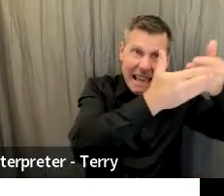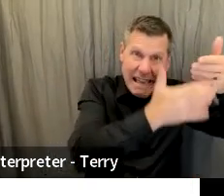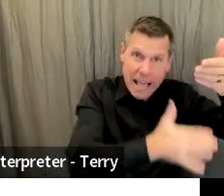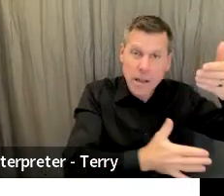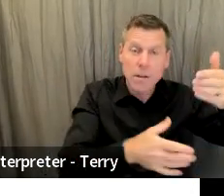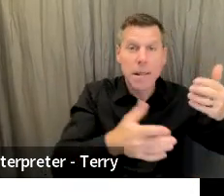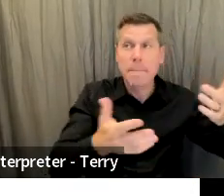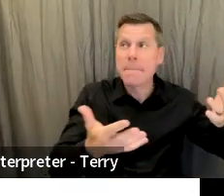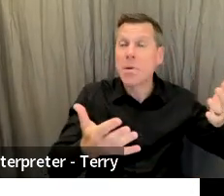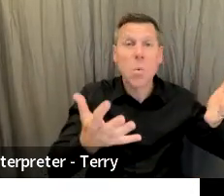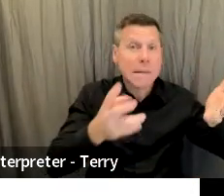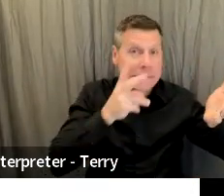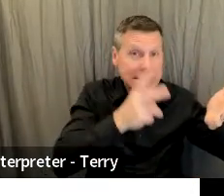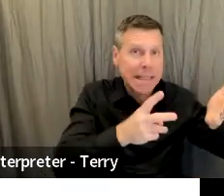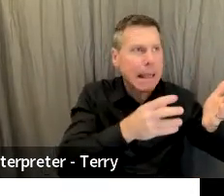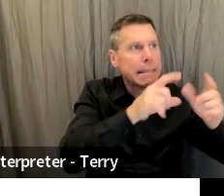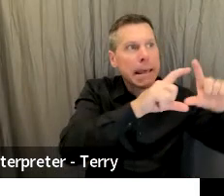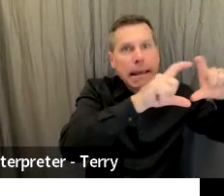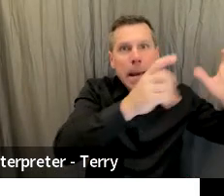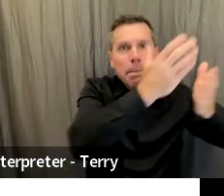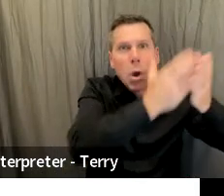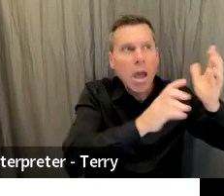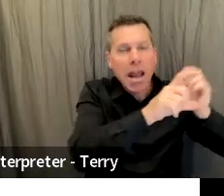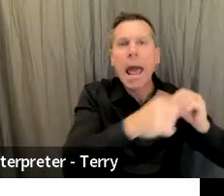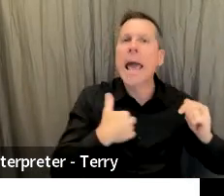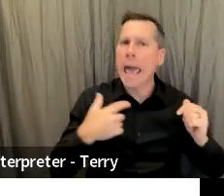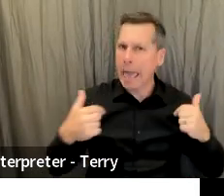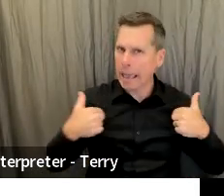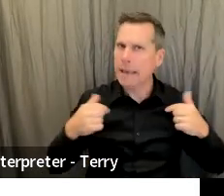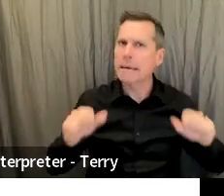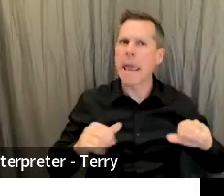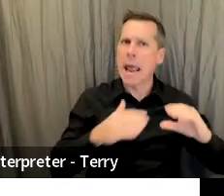see specific parts of it, I can actually send those pages out to you.